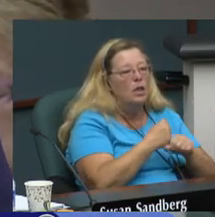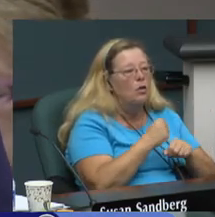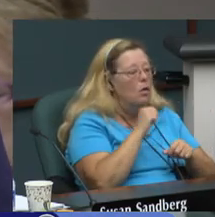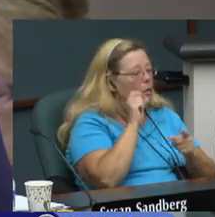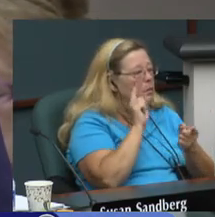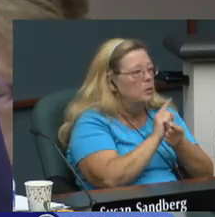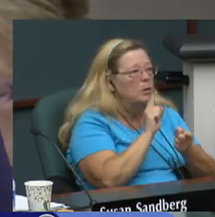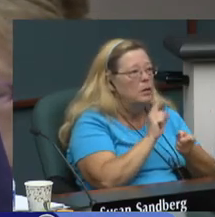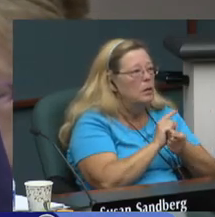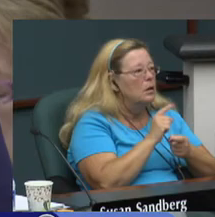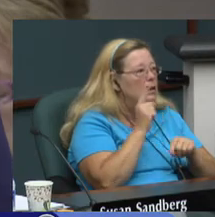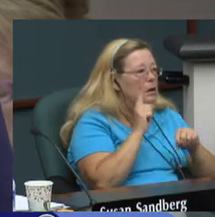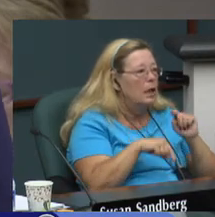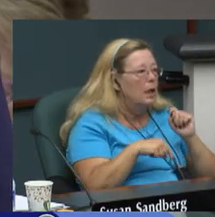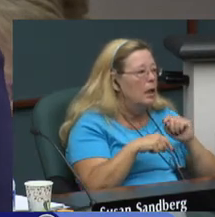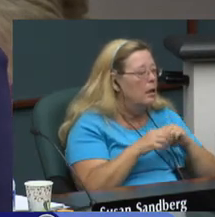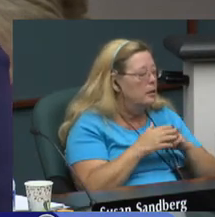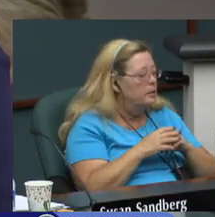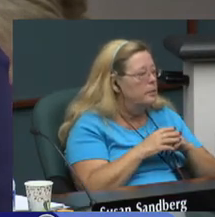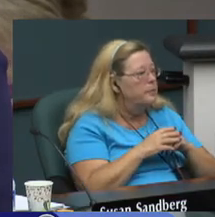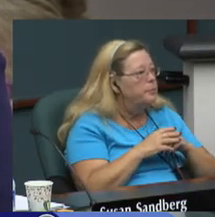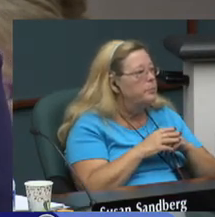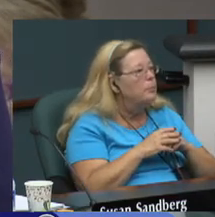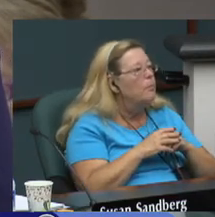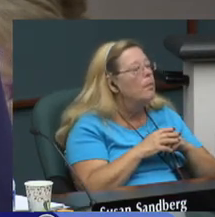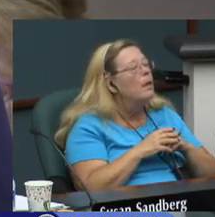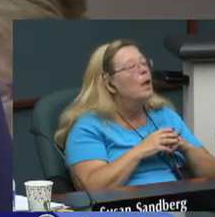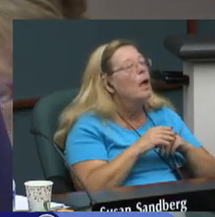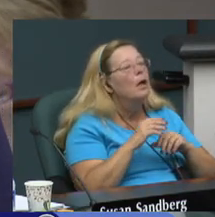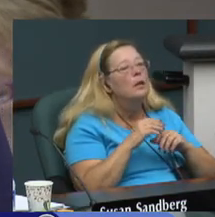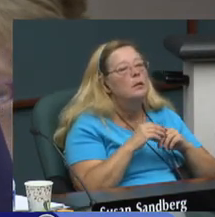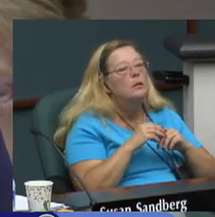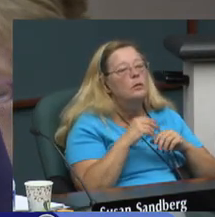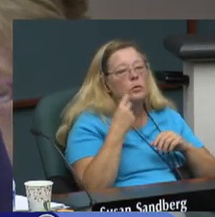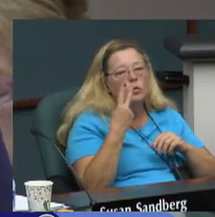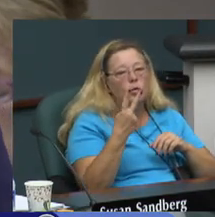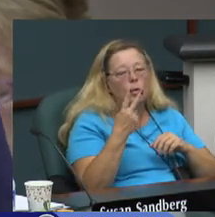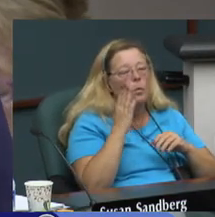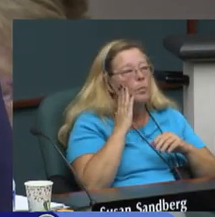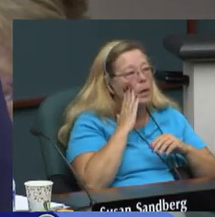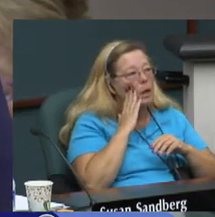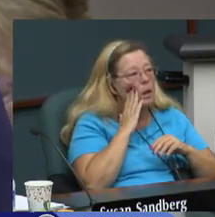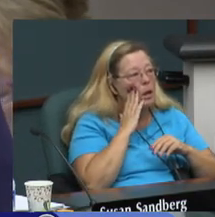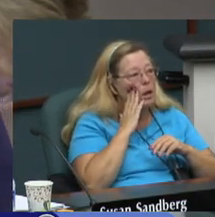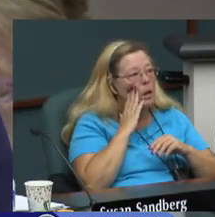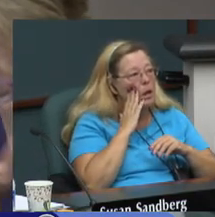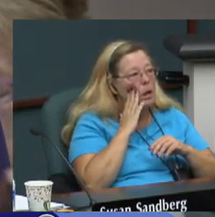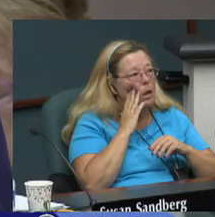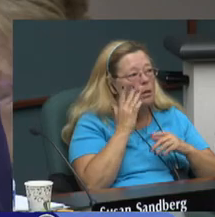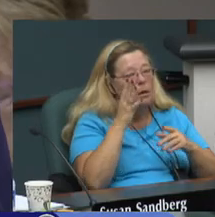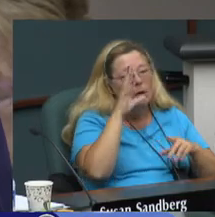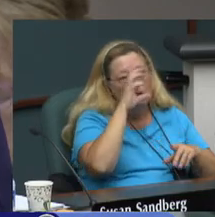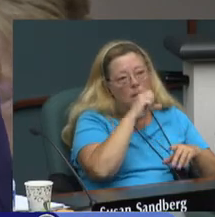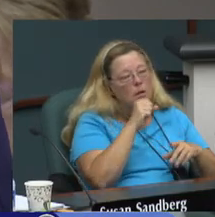afford any of that additionally a two-bedroom we assume I mean that's fine